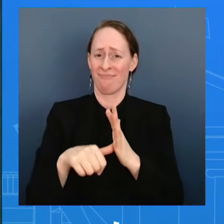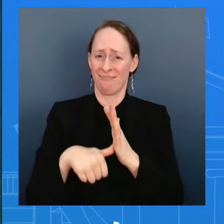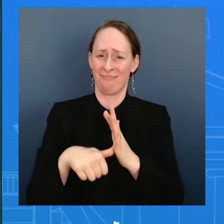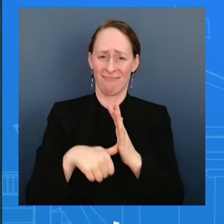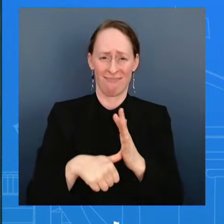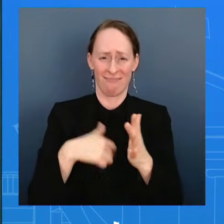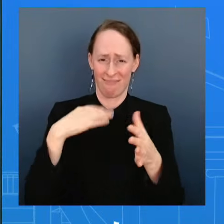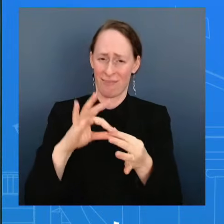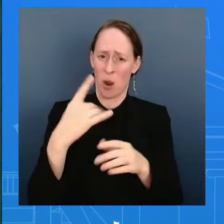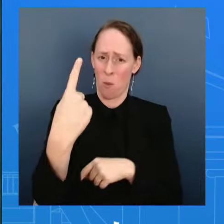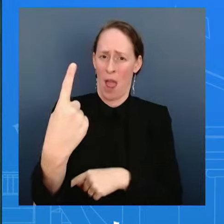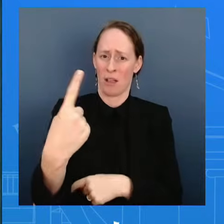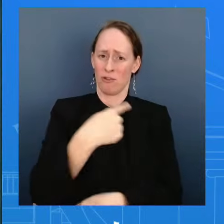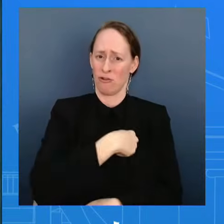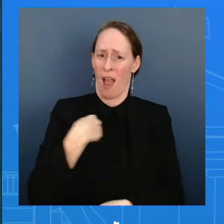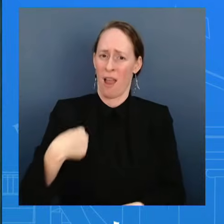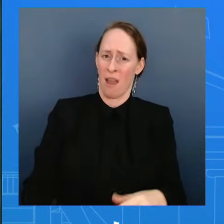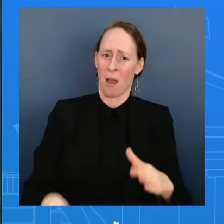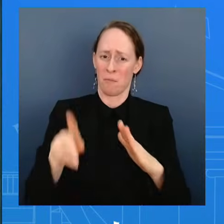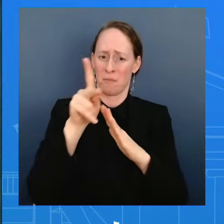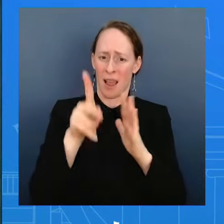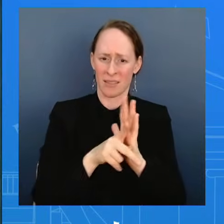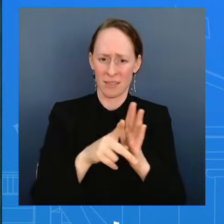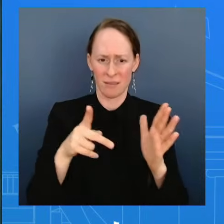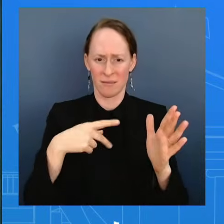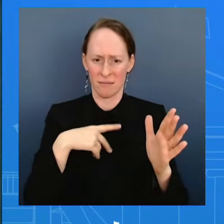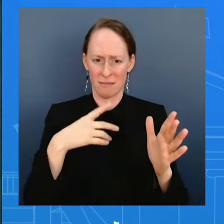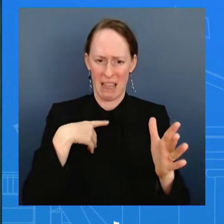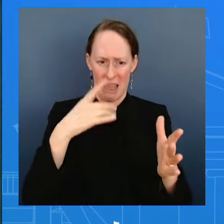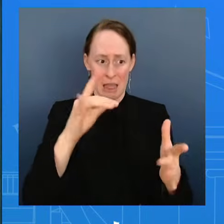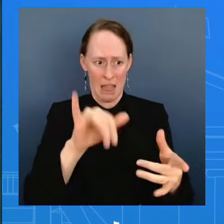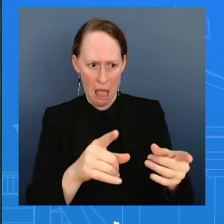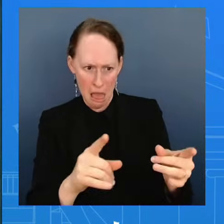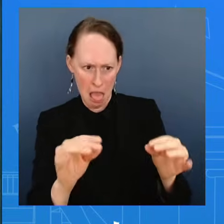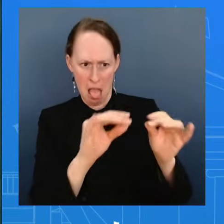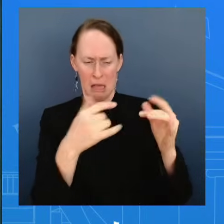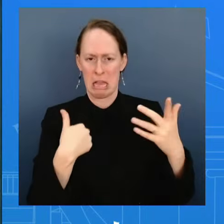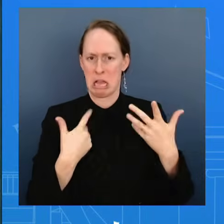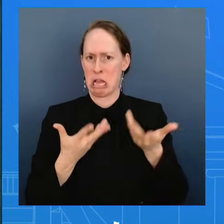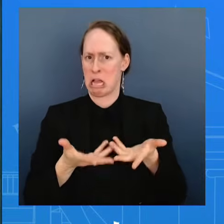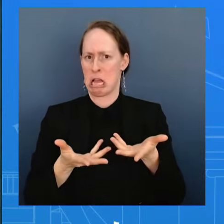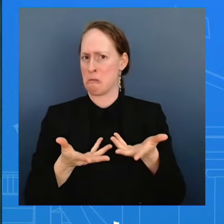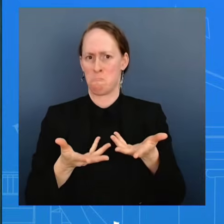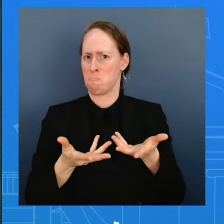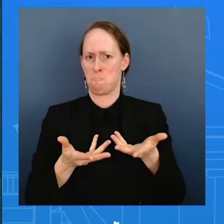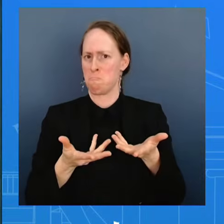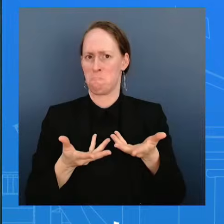that they can to protect f- -- our freedom to vote. And so, it is part of our democracy.